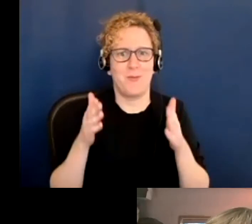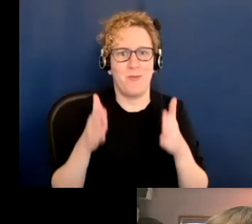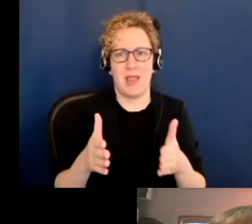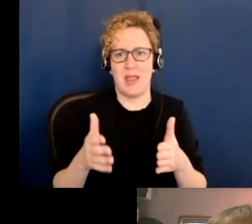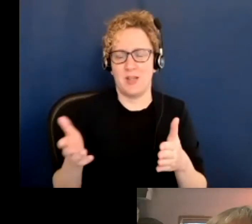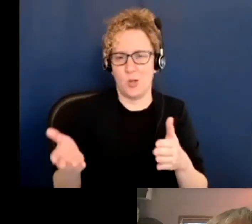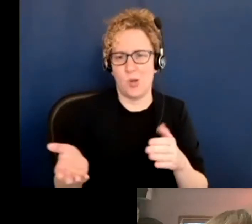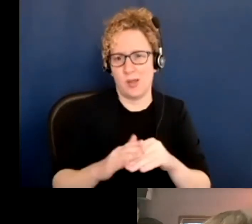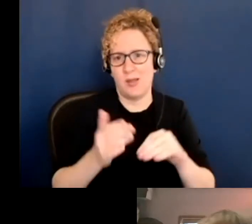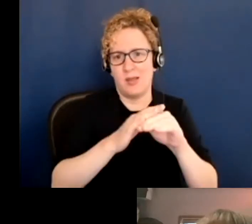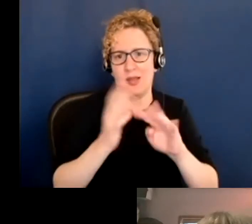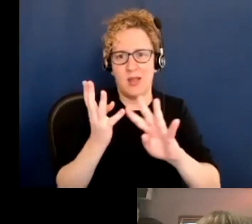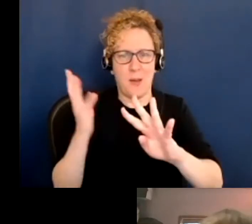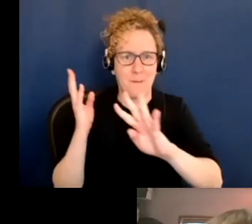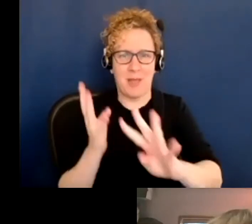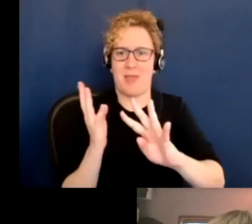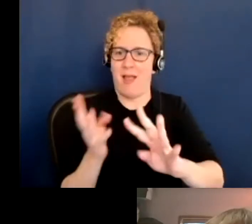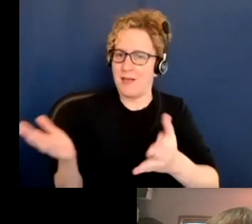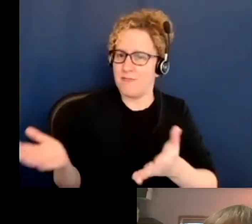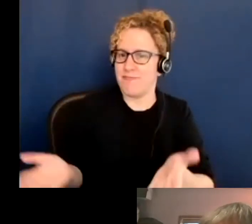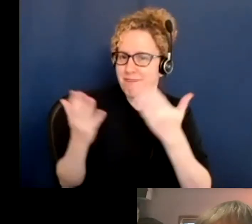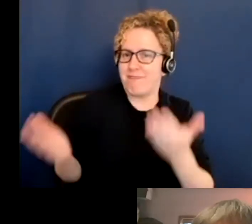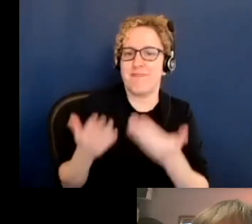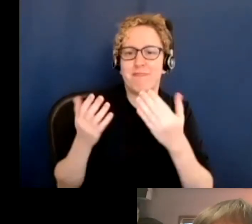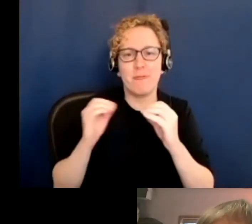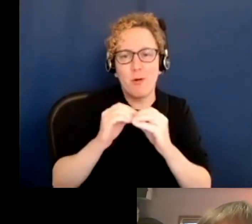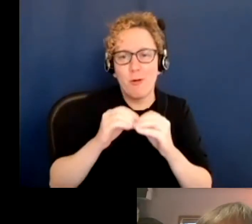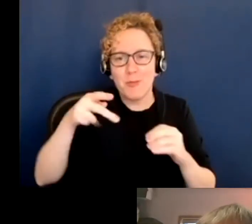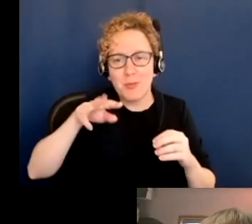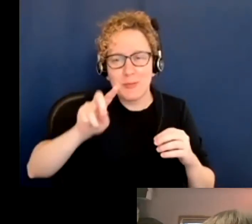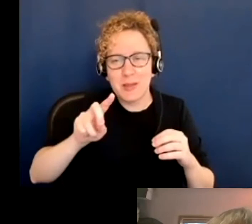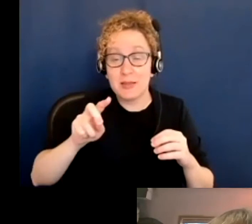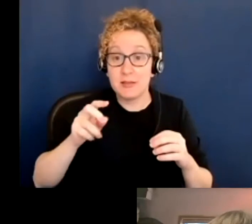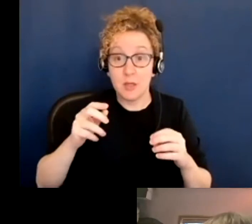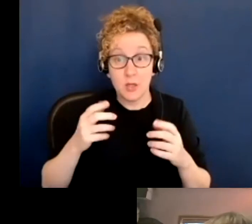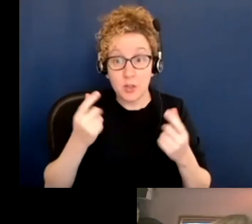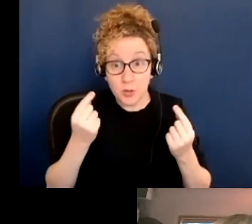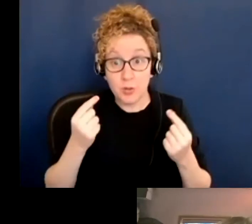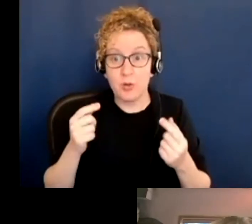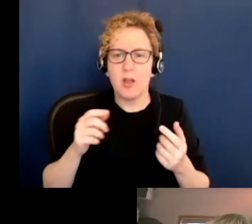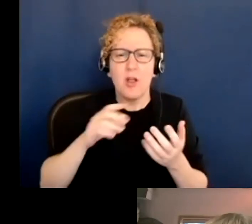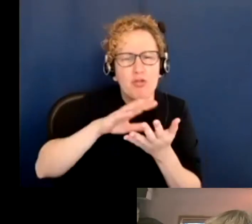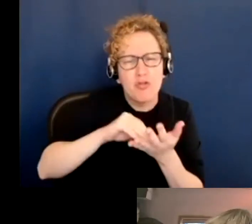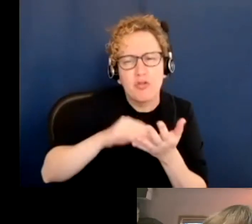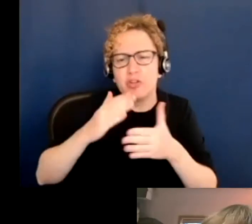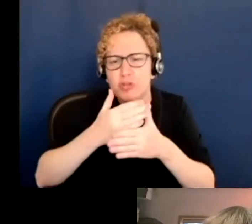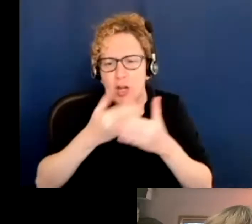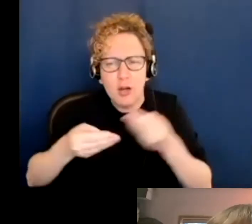disabilities than to have them learn and share experiences on how they, and we can be leaders